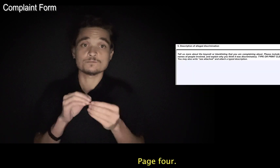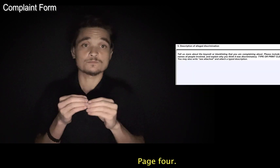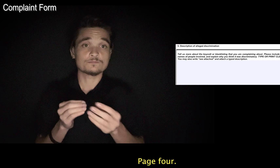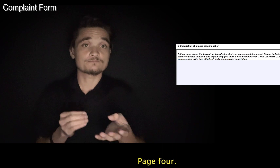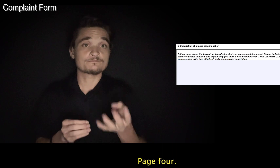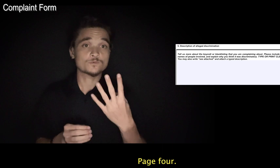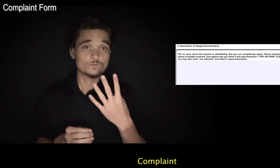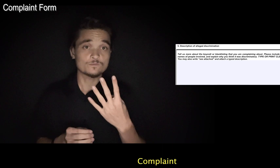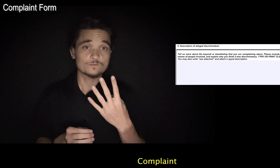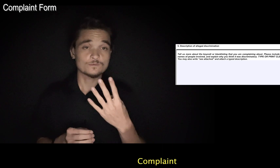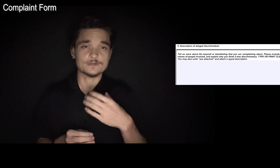Page four. Complaint